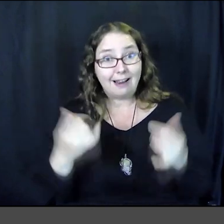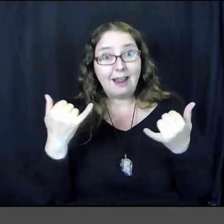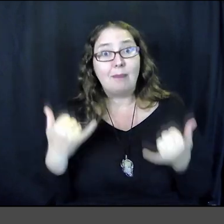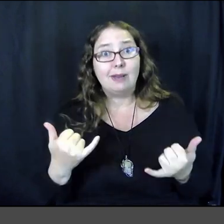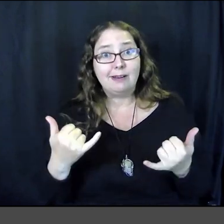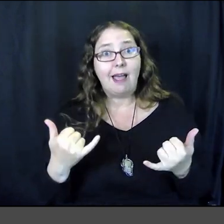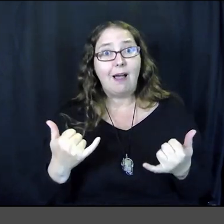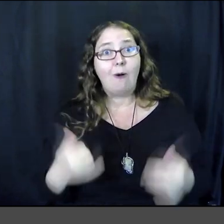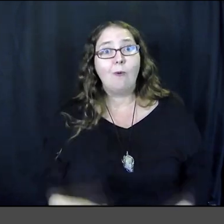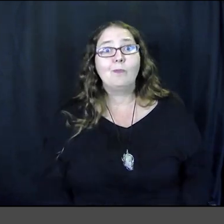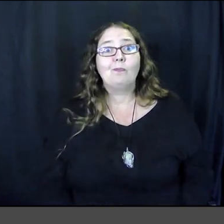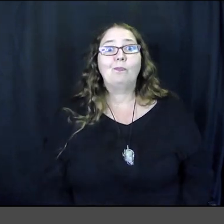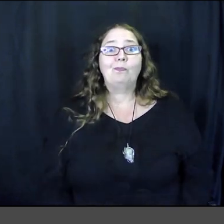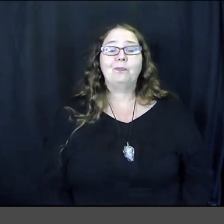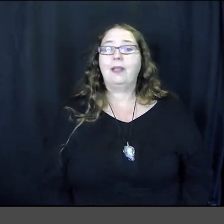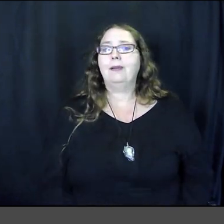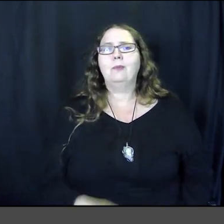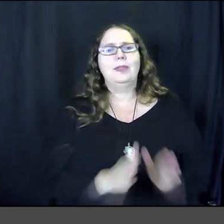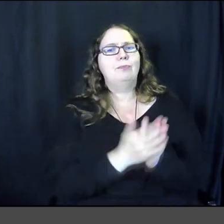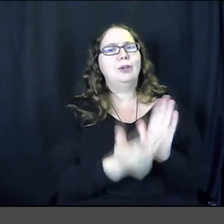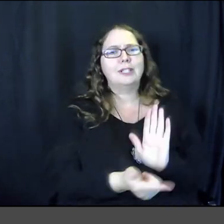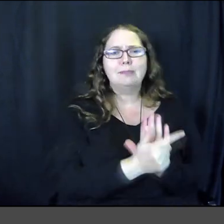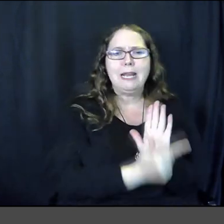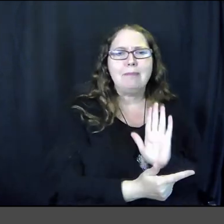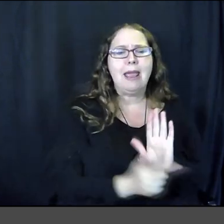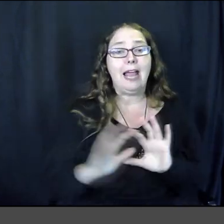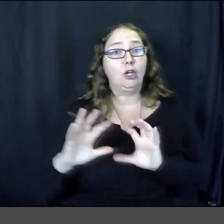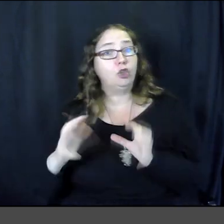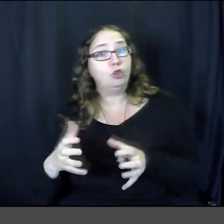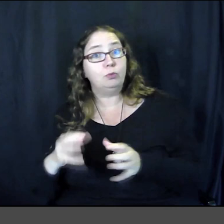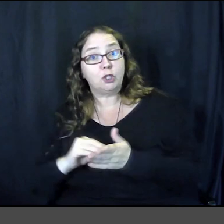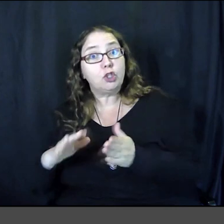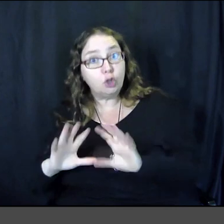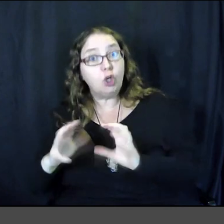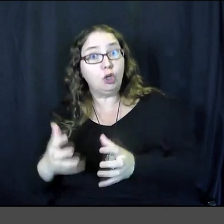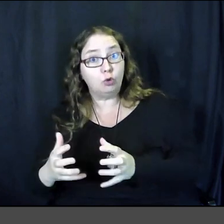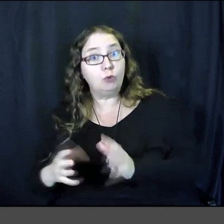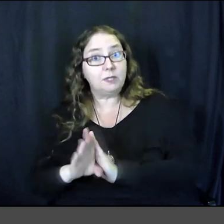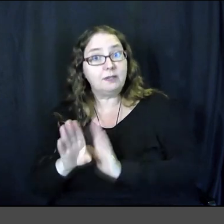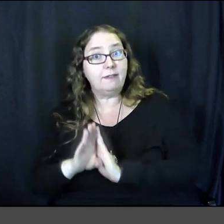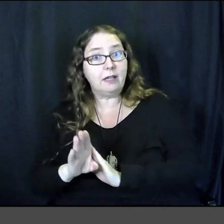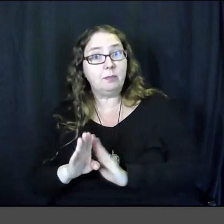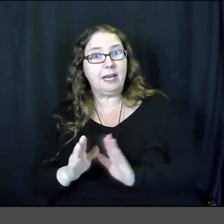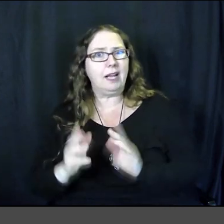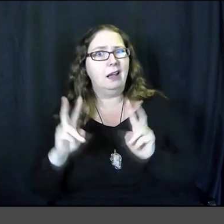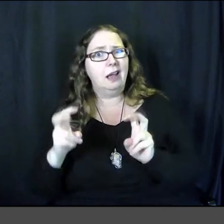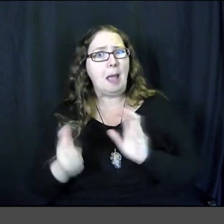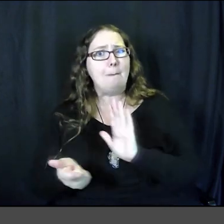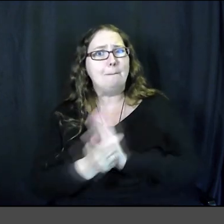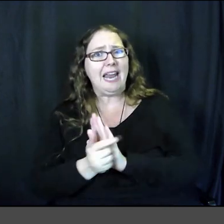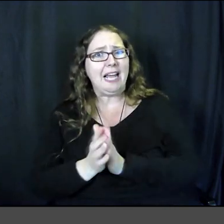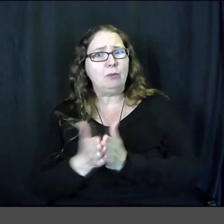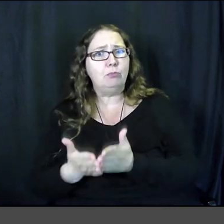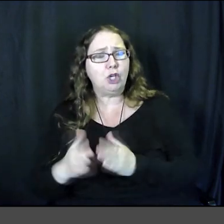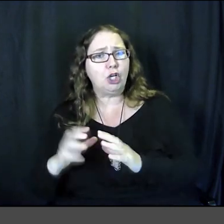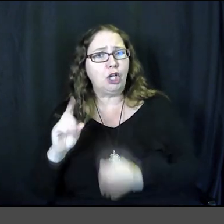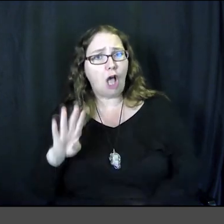SO YOU'RE SEEING GROUPS, STUDENTS, STUDENTS DEVELOPING BANNED BOOK CLUBS SO THAT THEY COULD READ THE BANNED BOOKS BECAUSE THEY KNOW THERE'S SOMETHING IN